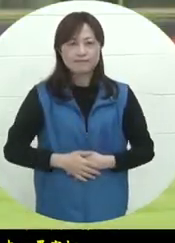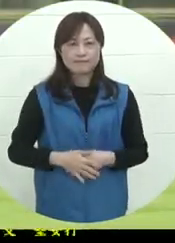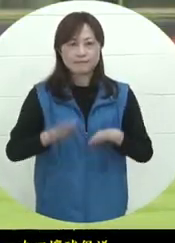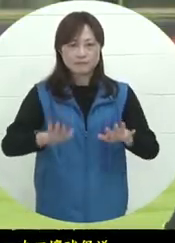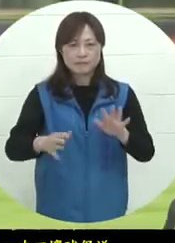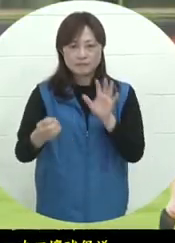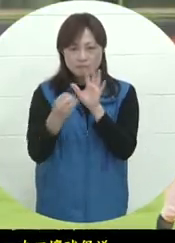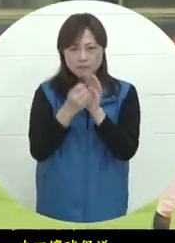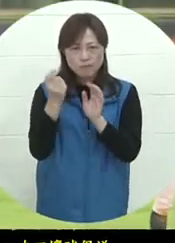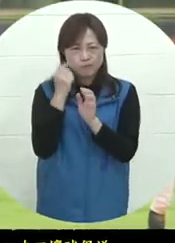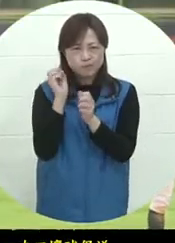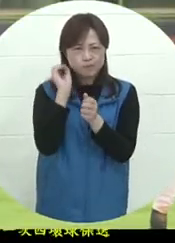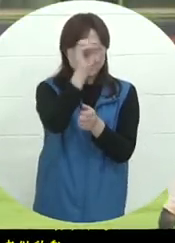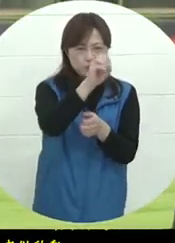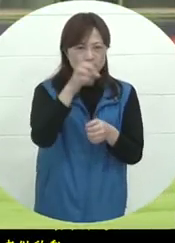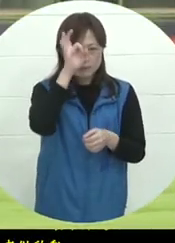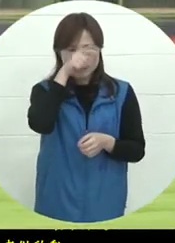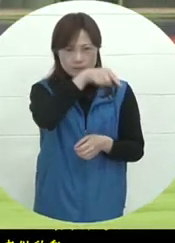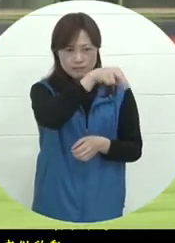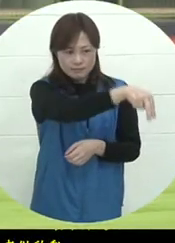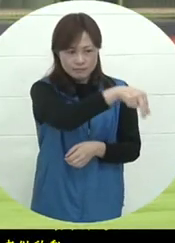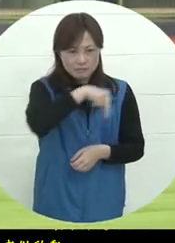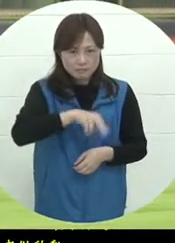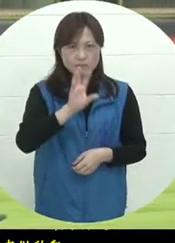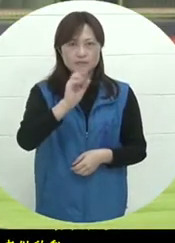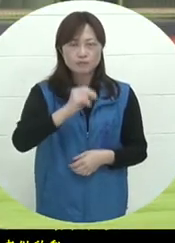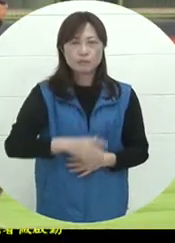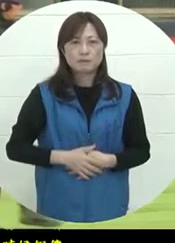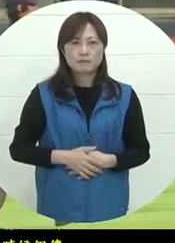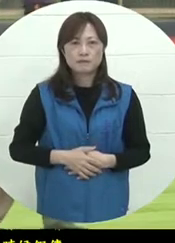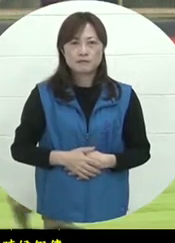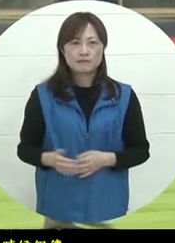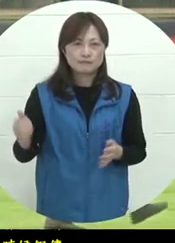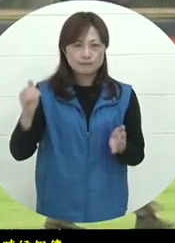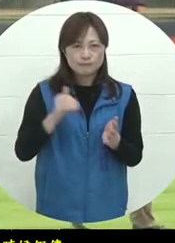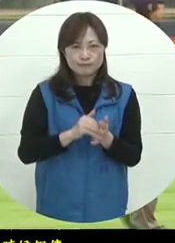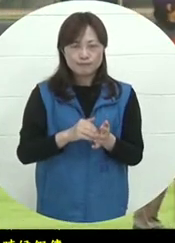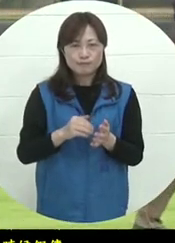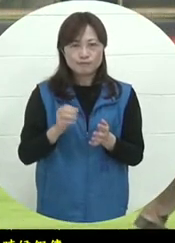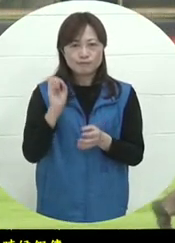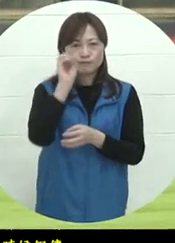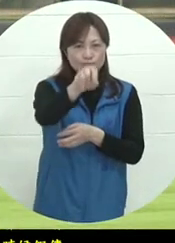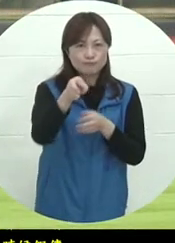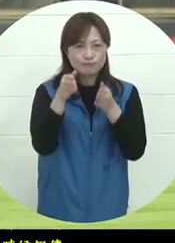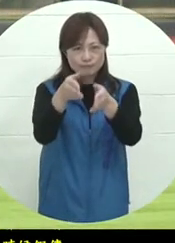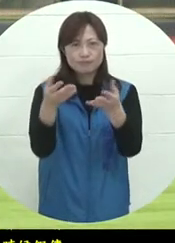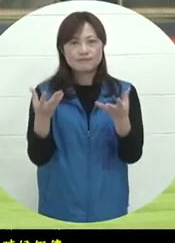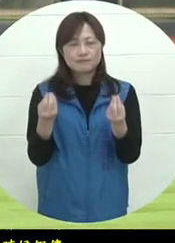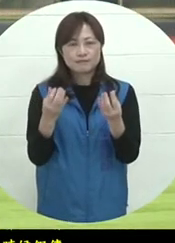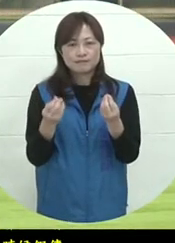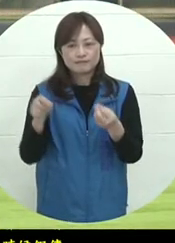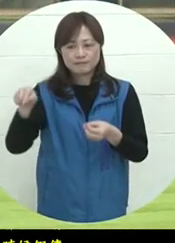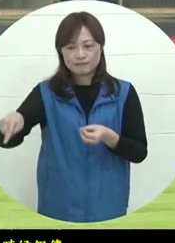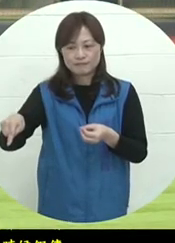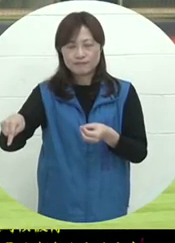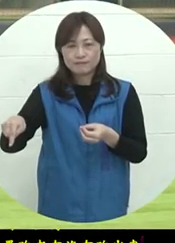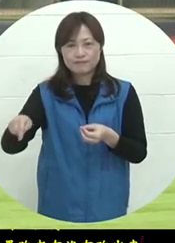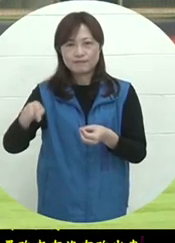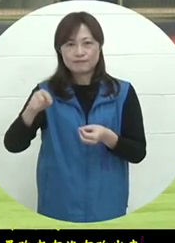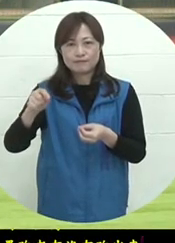After that, he wanted to see if San Lei's preparation was passed out. So in the end, he did not pass the ball to the second base. Then Yi Lei's preparation was successful. This low-angle ball